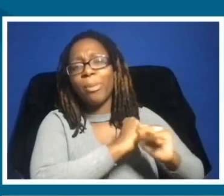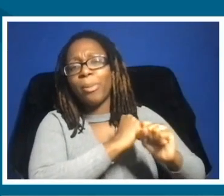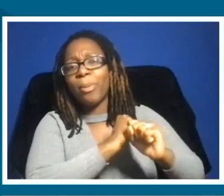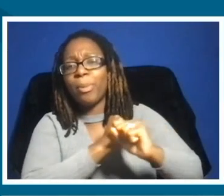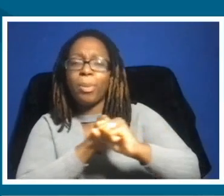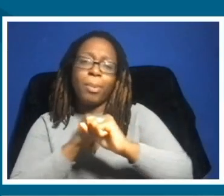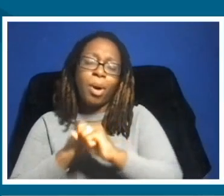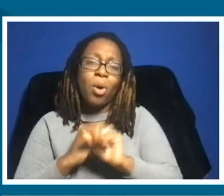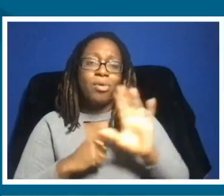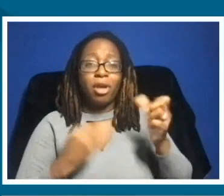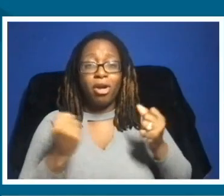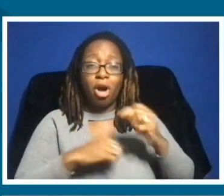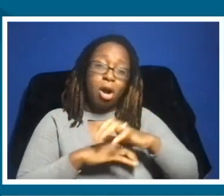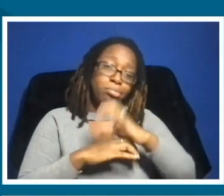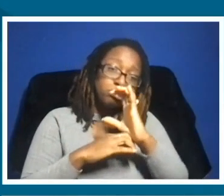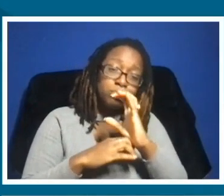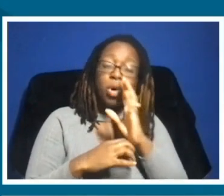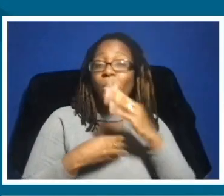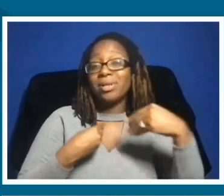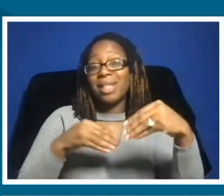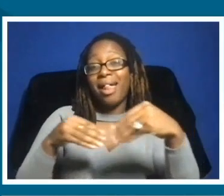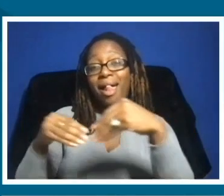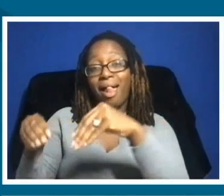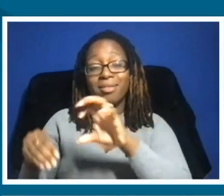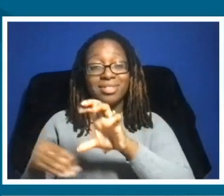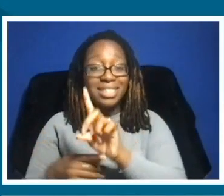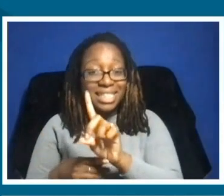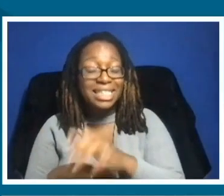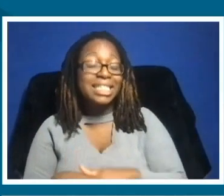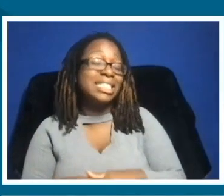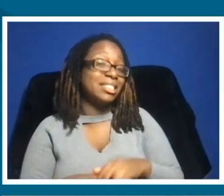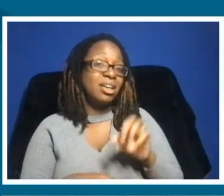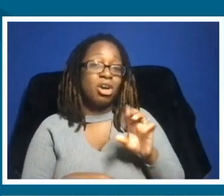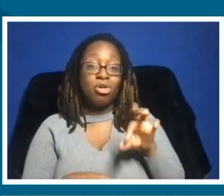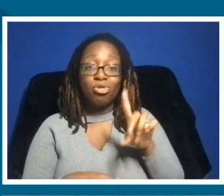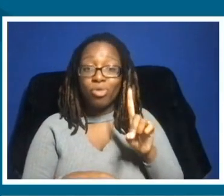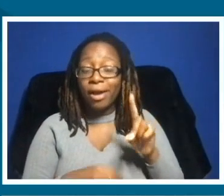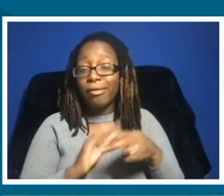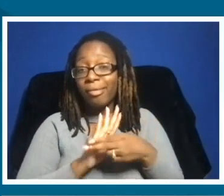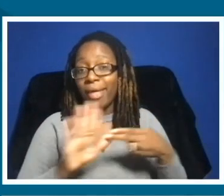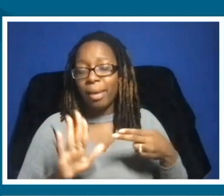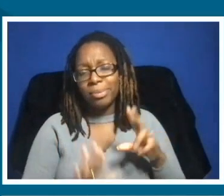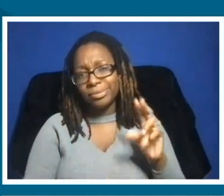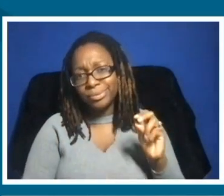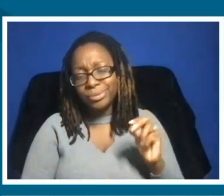um street corners record shops and that sort of thing so our street team is a